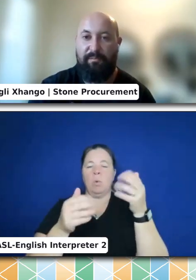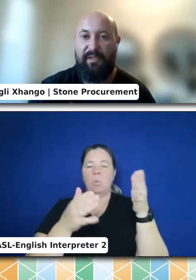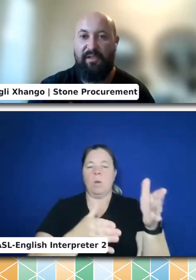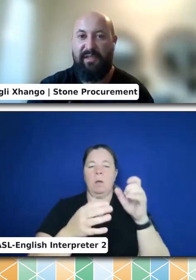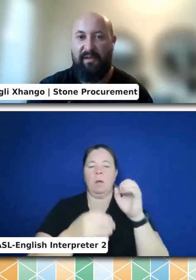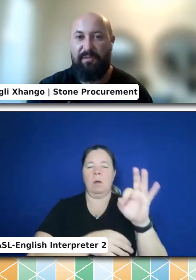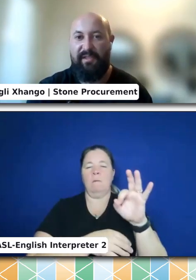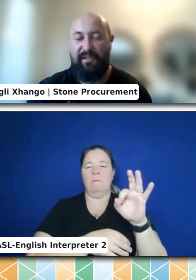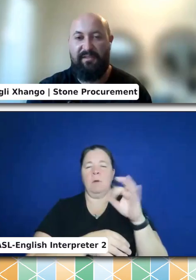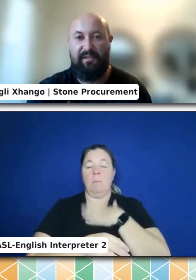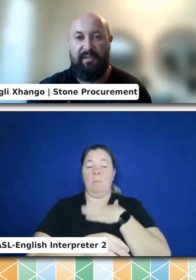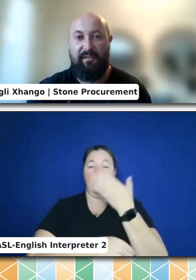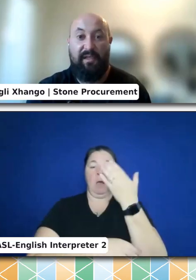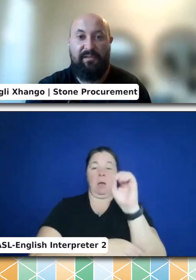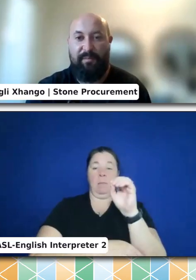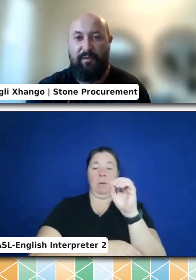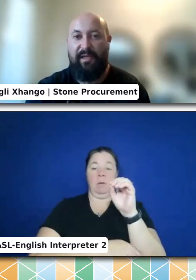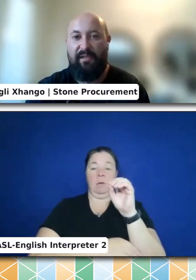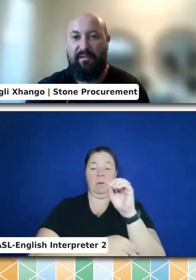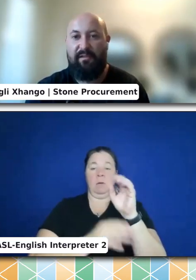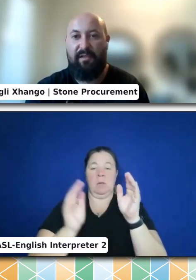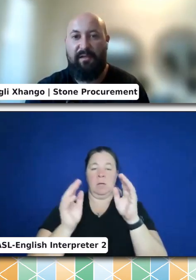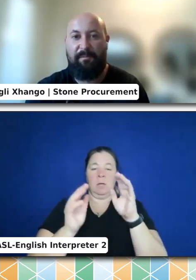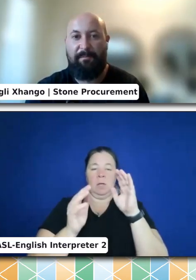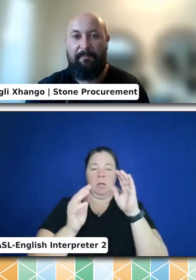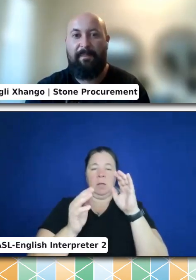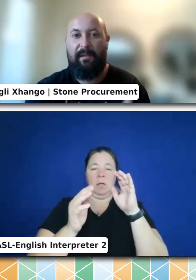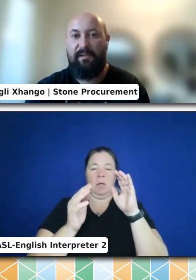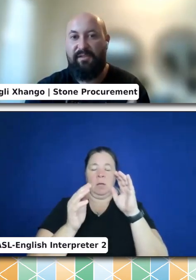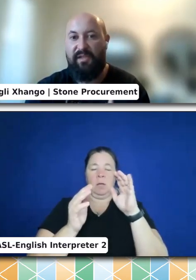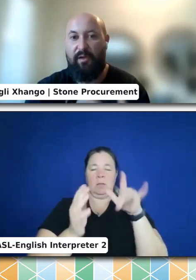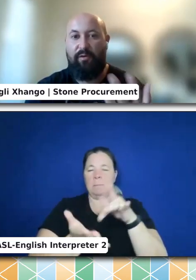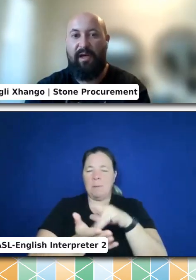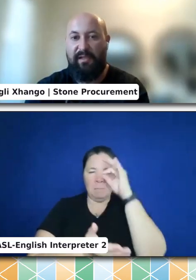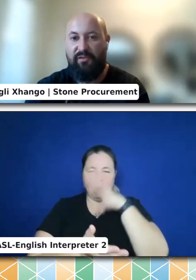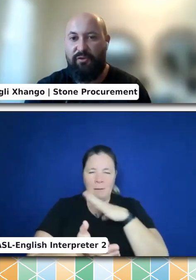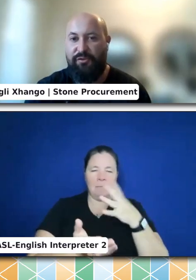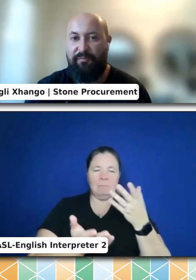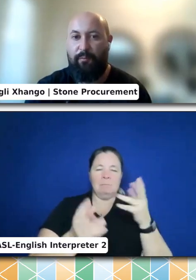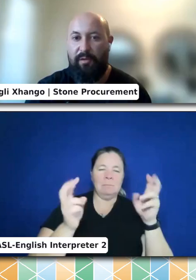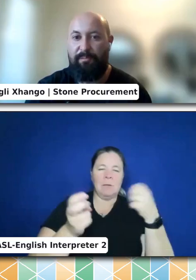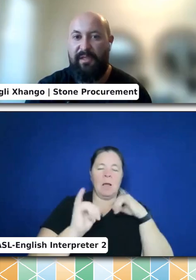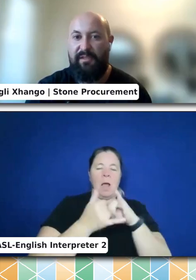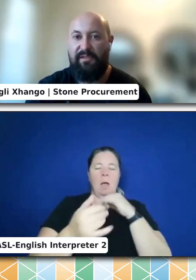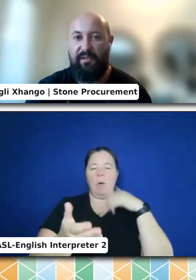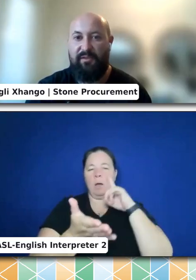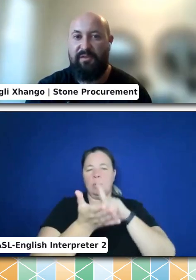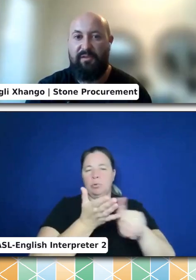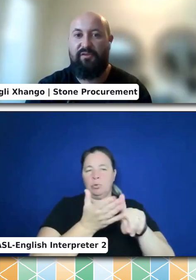Because my company is, uh, as a middleman, um, this is how I search for bids and just.